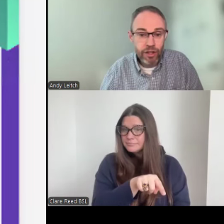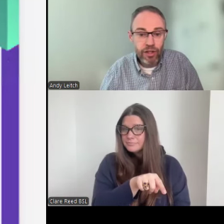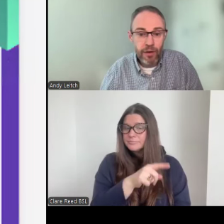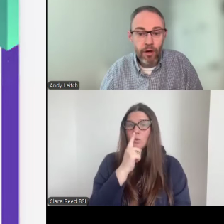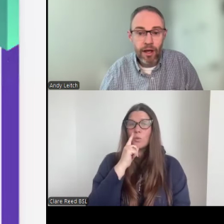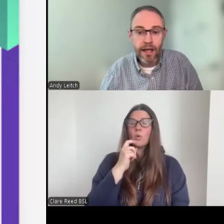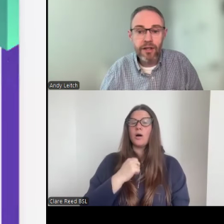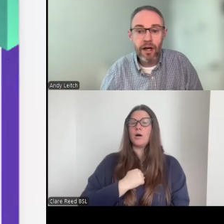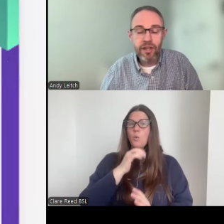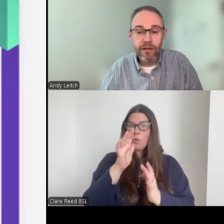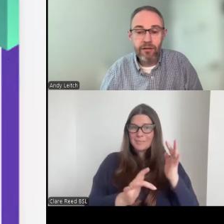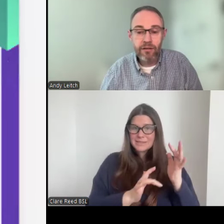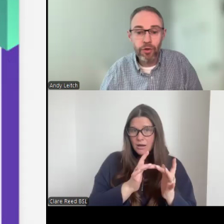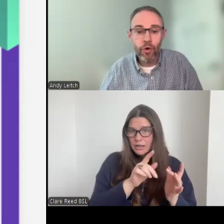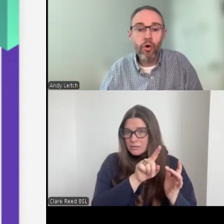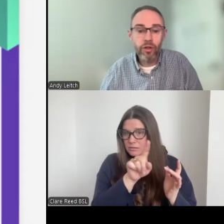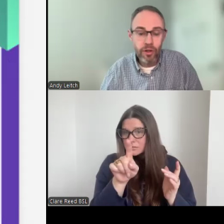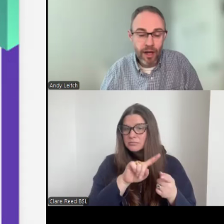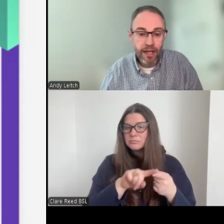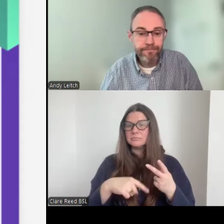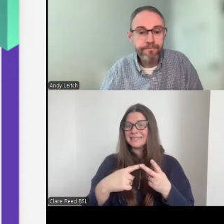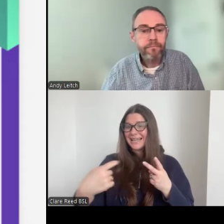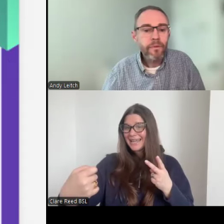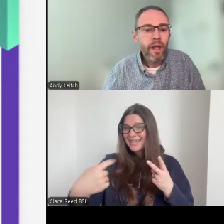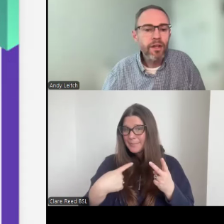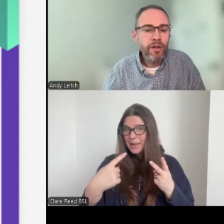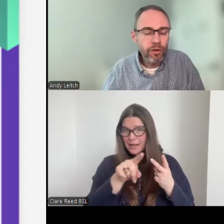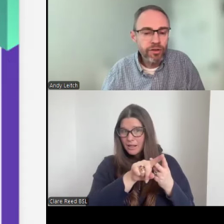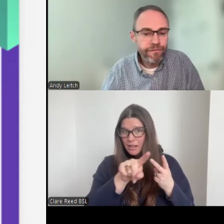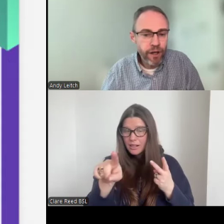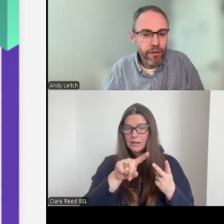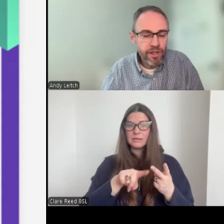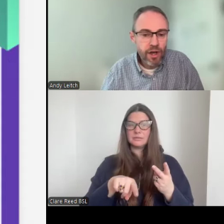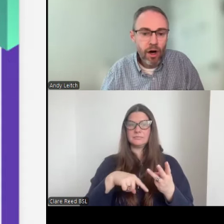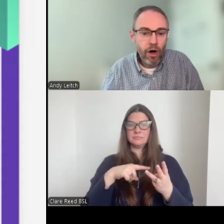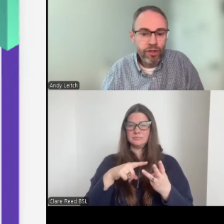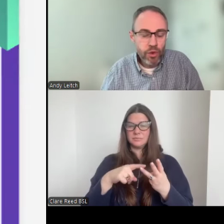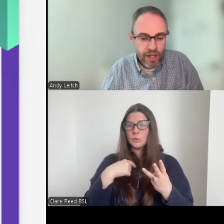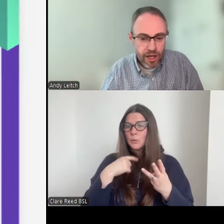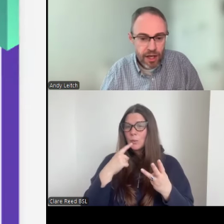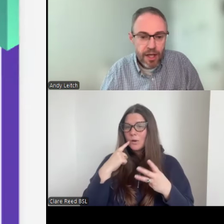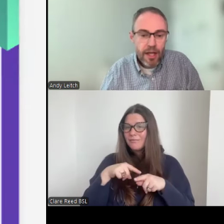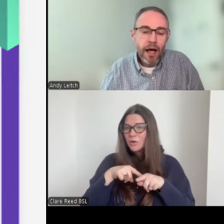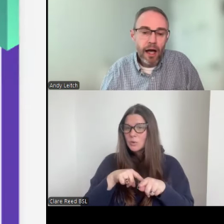digitalnetwork@artscouncil.org.uk. You can also follow us on Twitter,